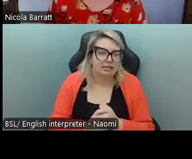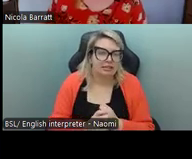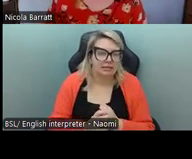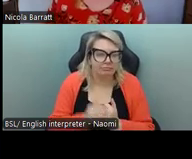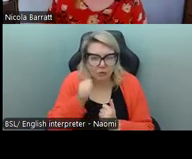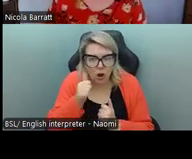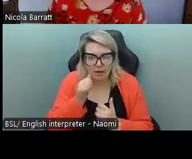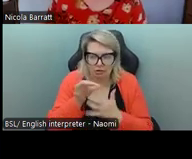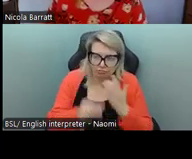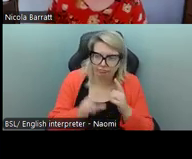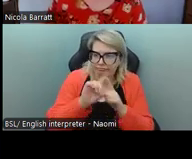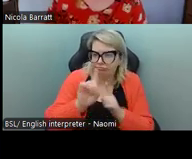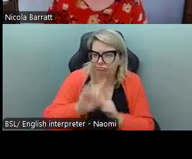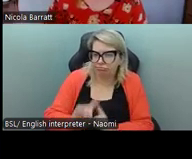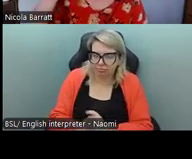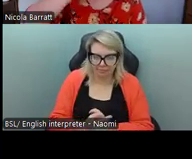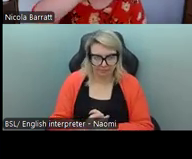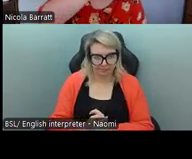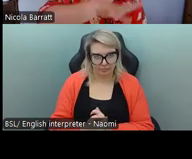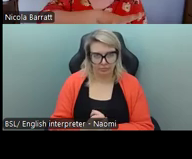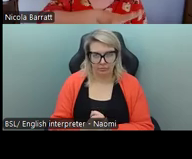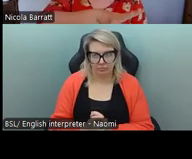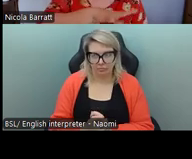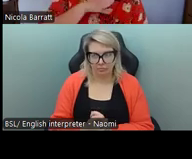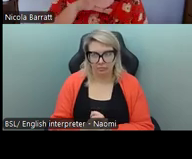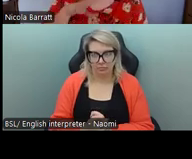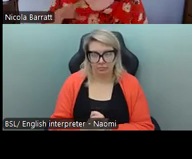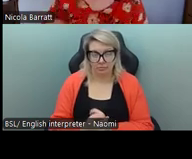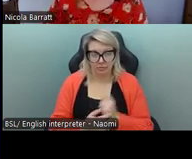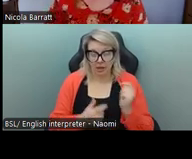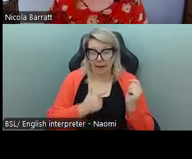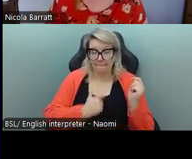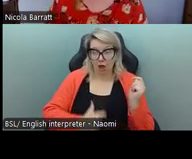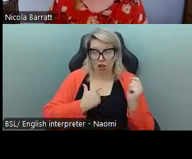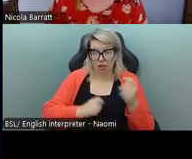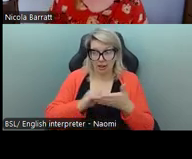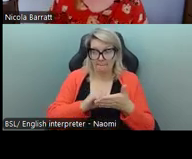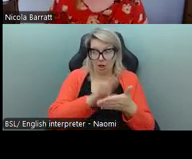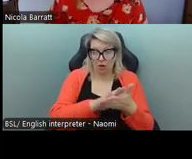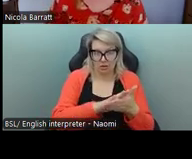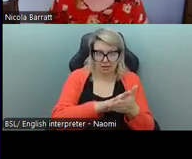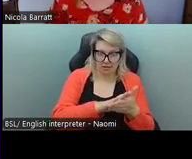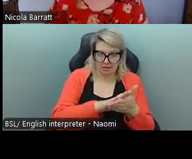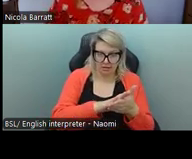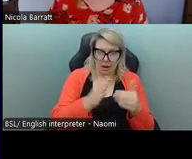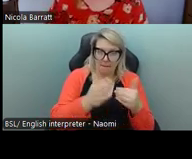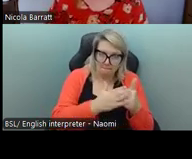The reason that personal posts do better than page posts is that profiles